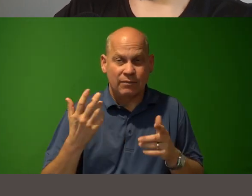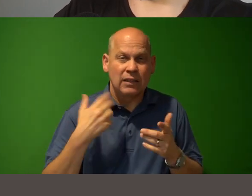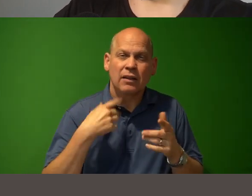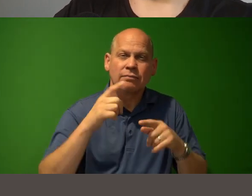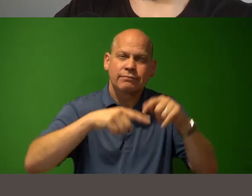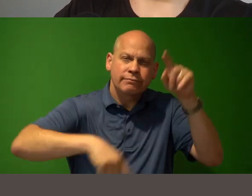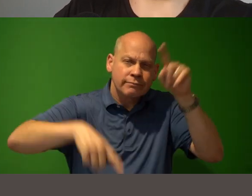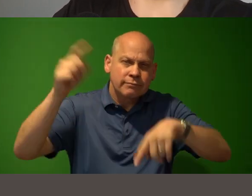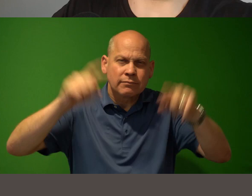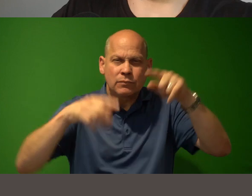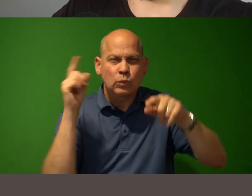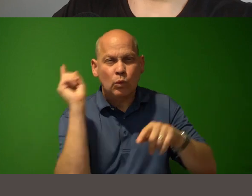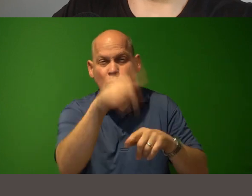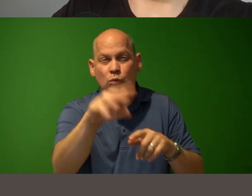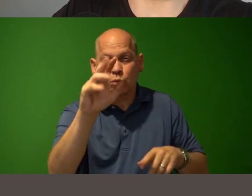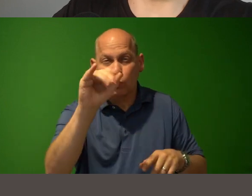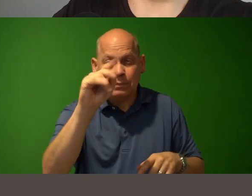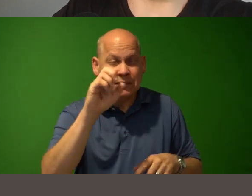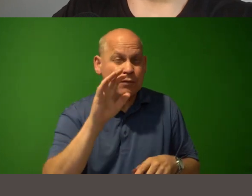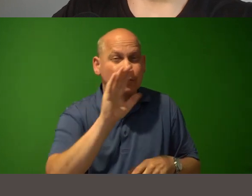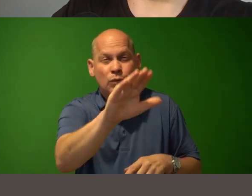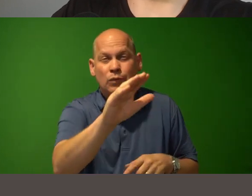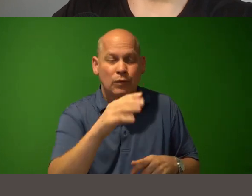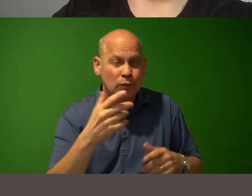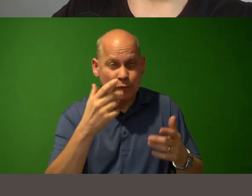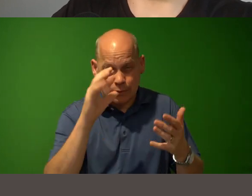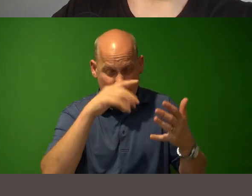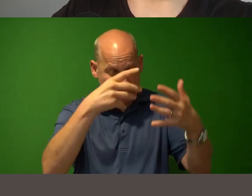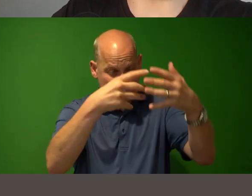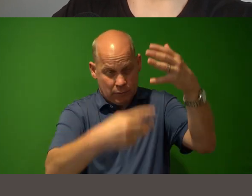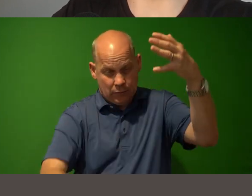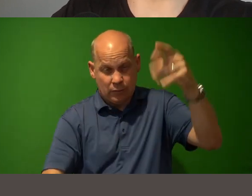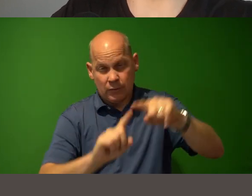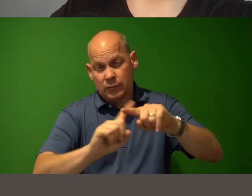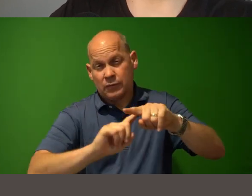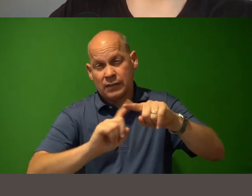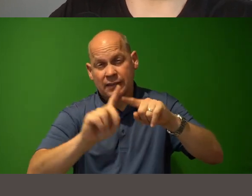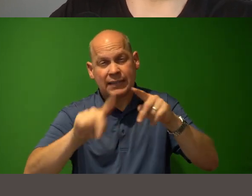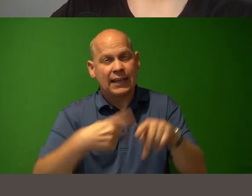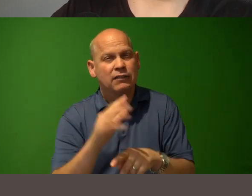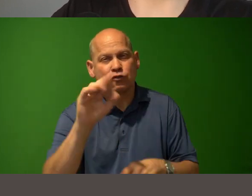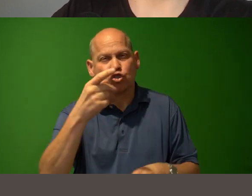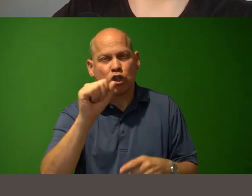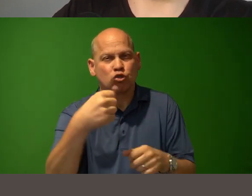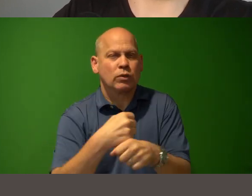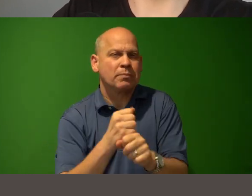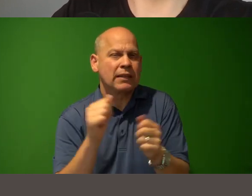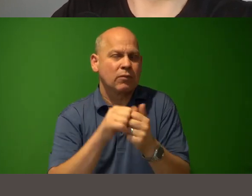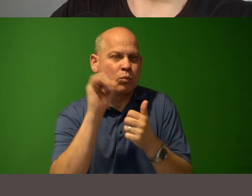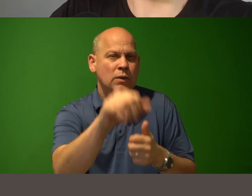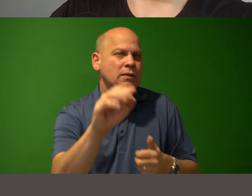varieties you go to the website, go to its get replay can see all these different kinds of charts it can make.